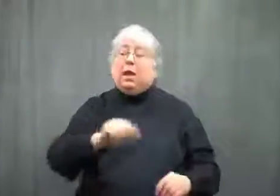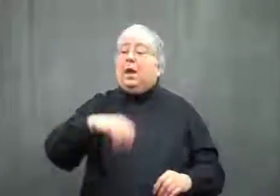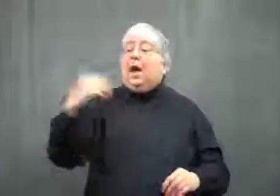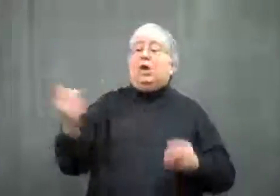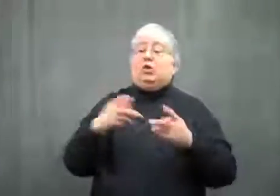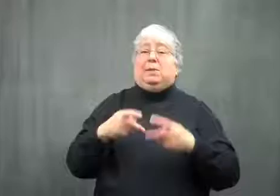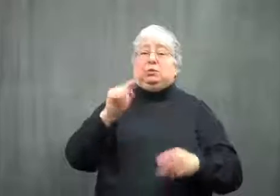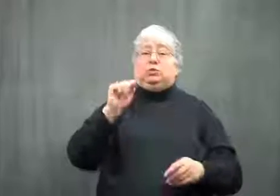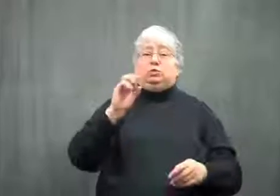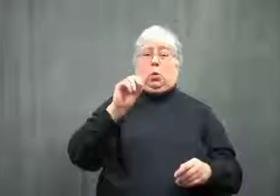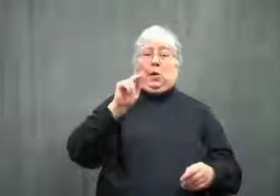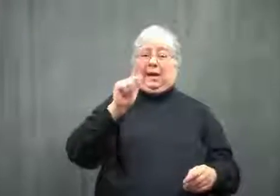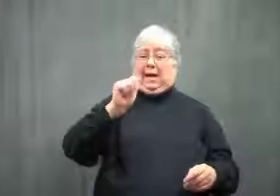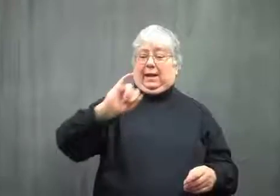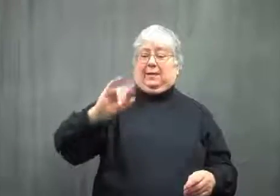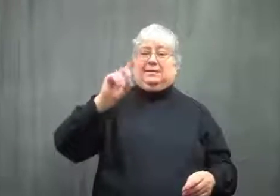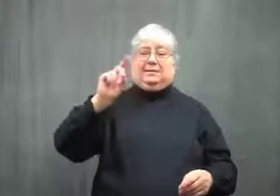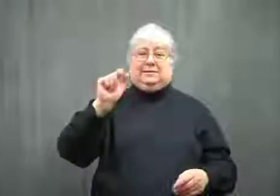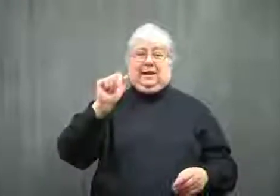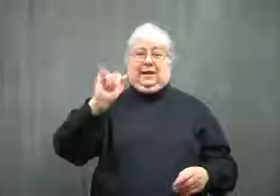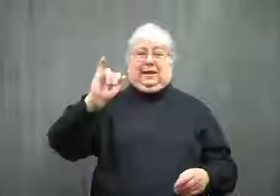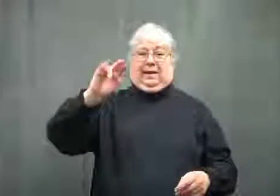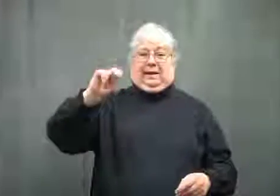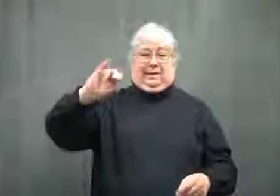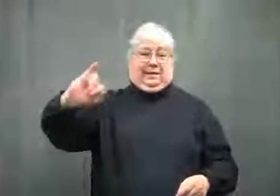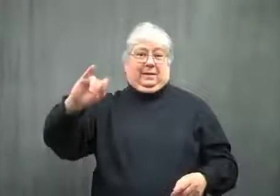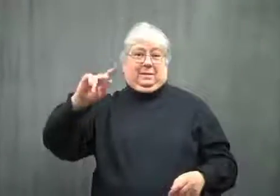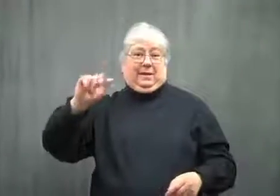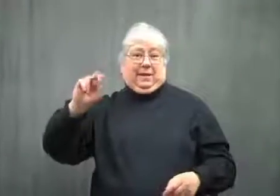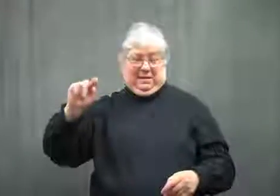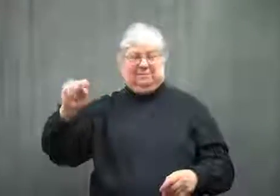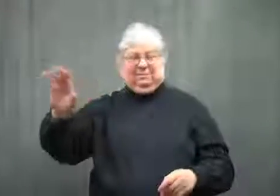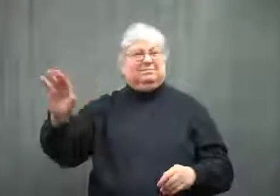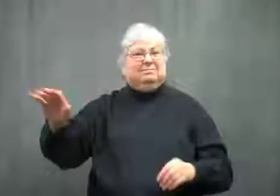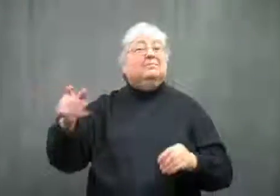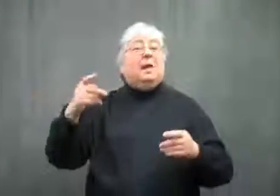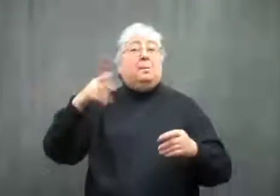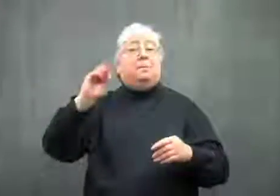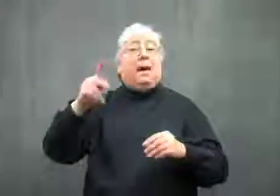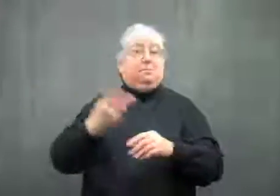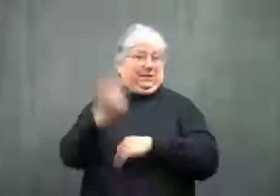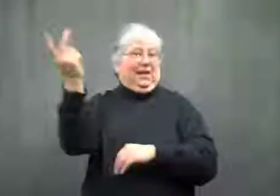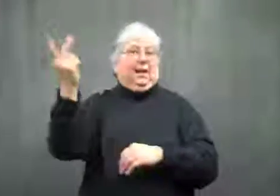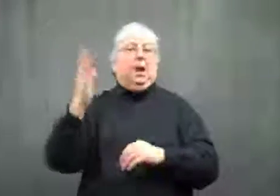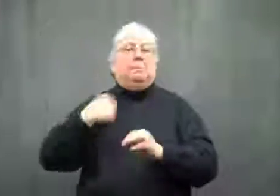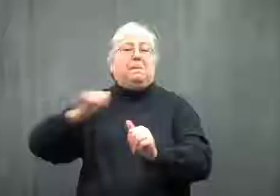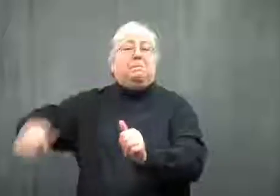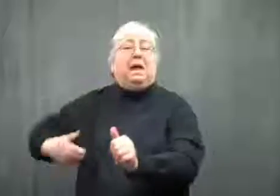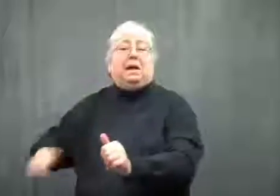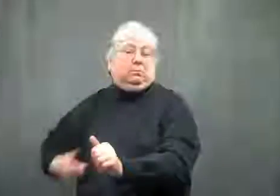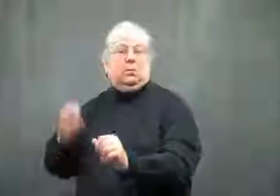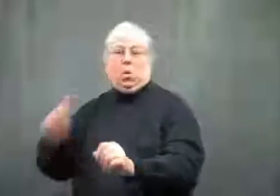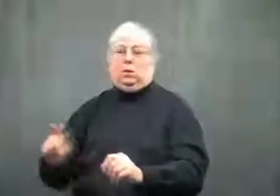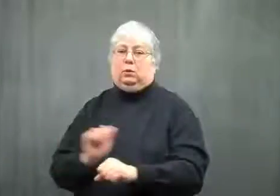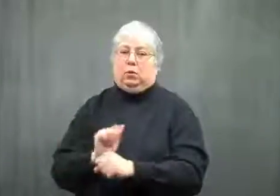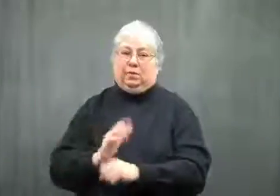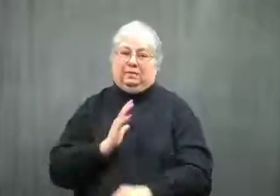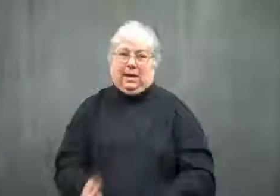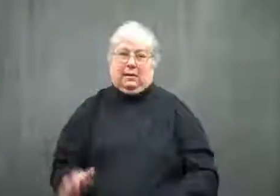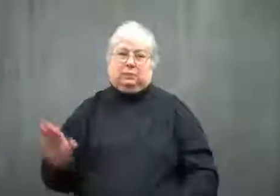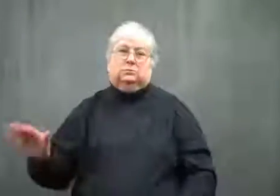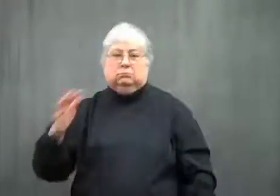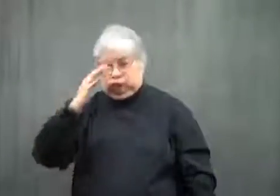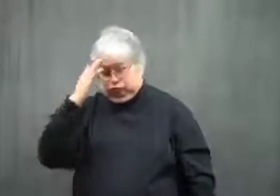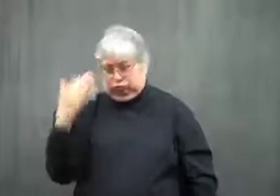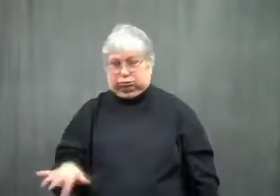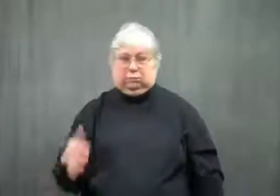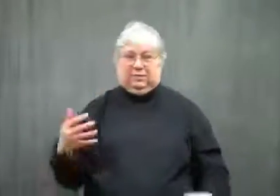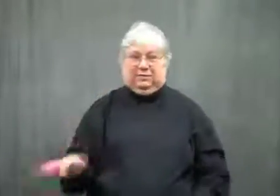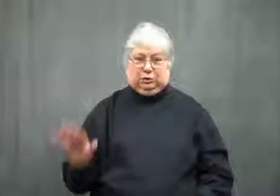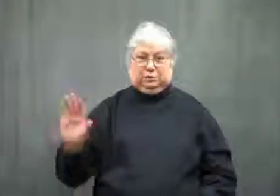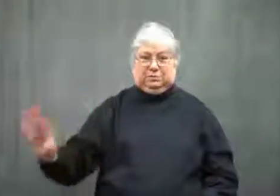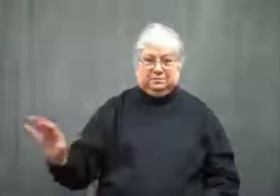At the Tokai Daini plant, the pump failed, but the backups are working, which is a relief.